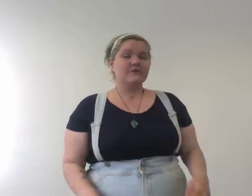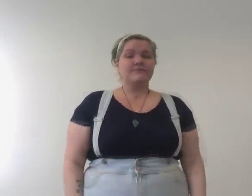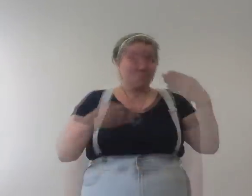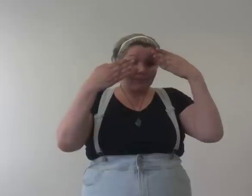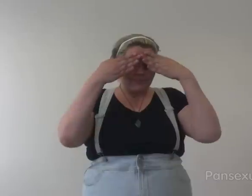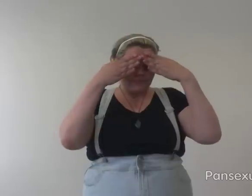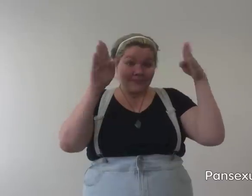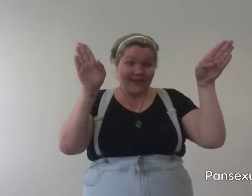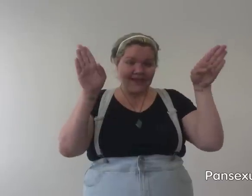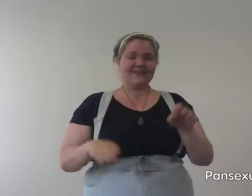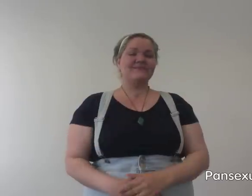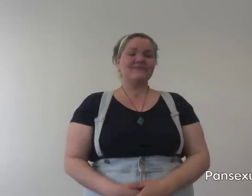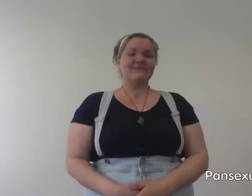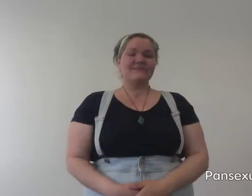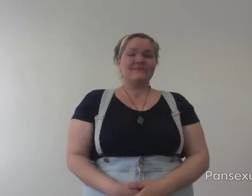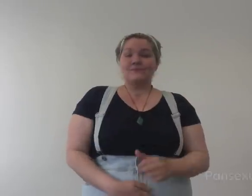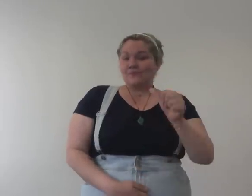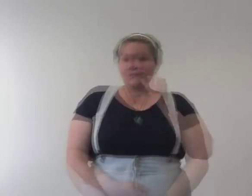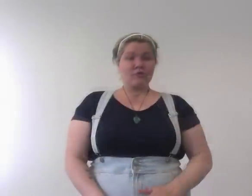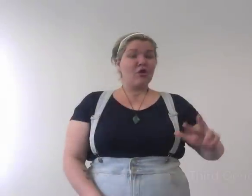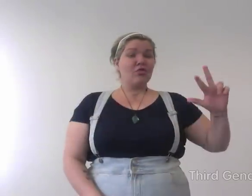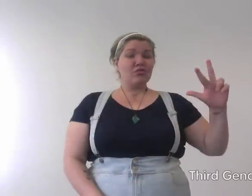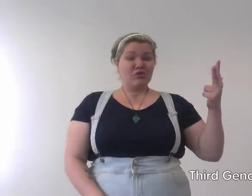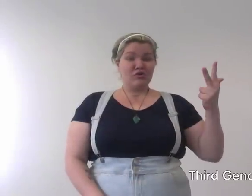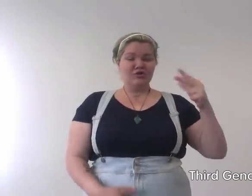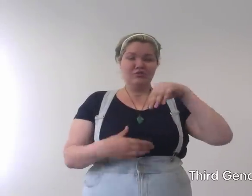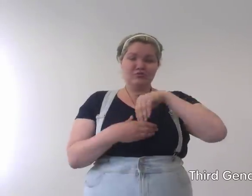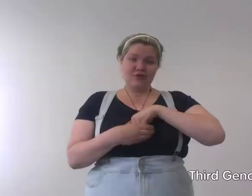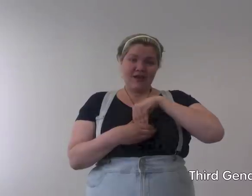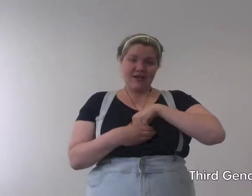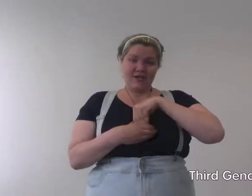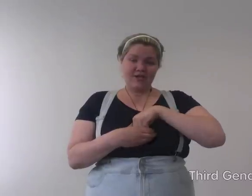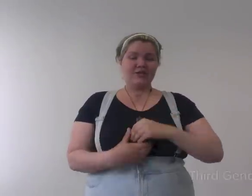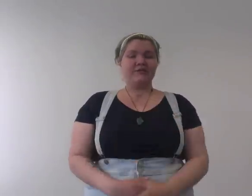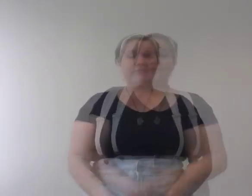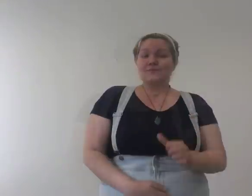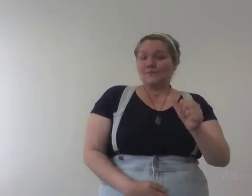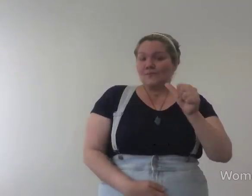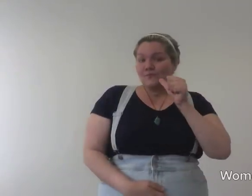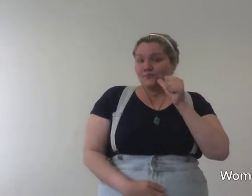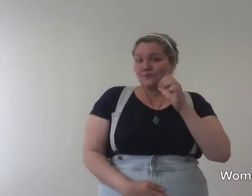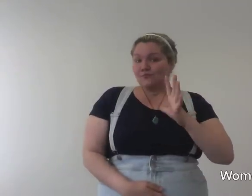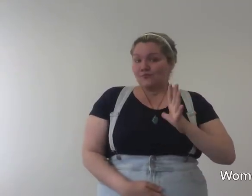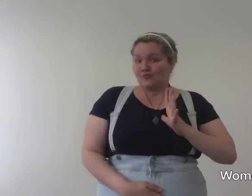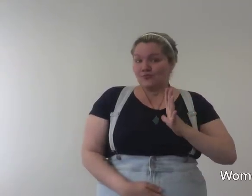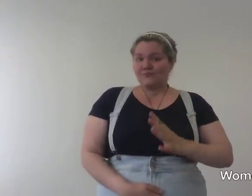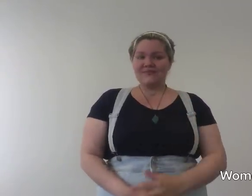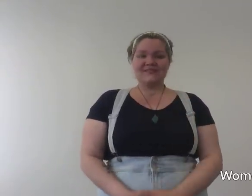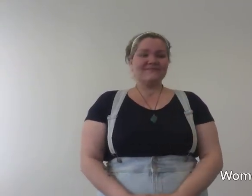PANSEXUAL THIRD GENDER WOMAN